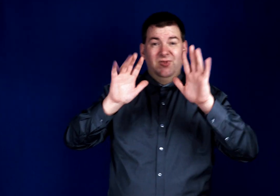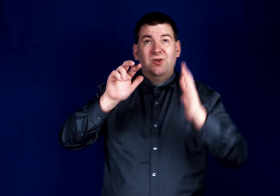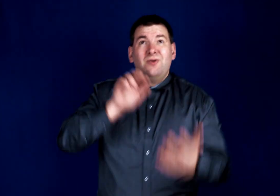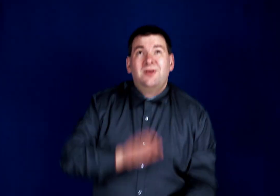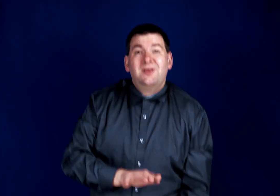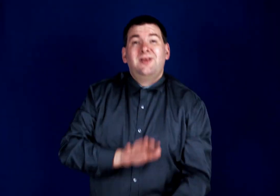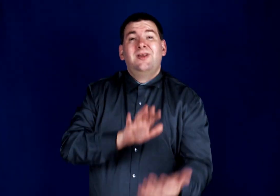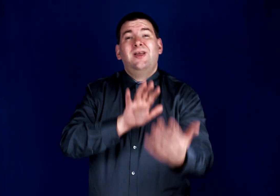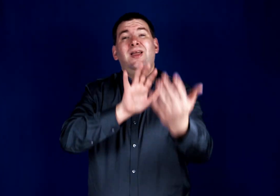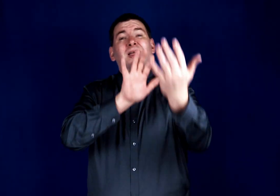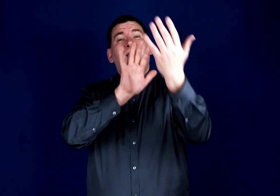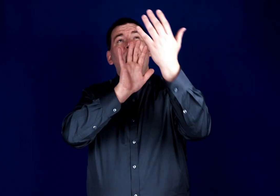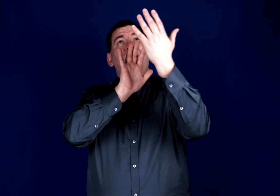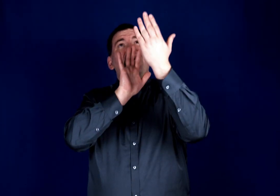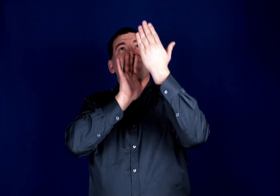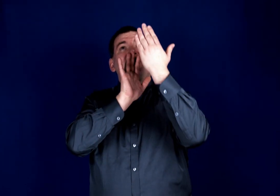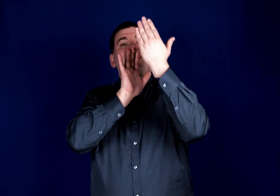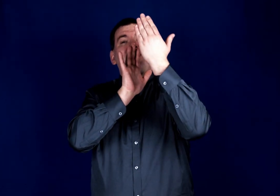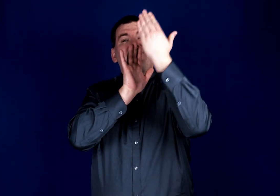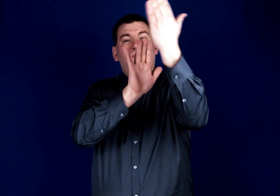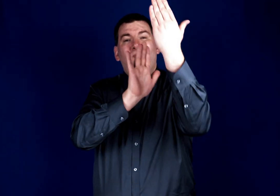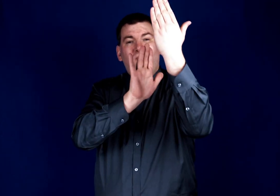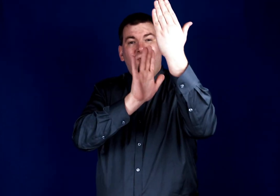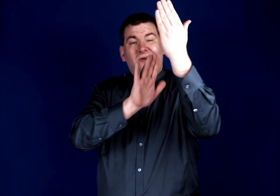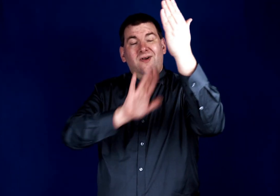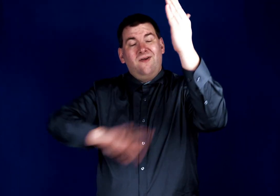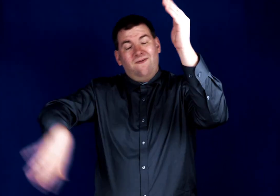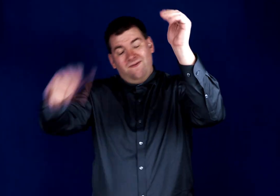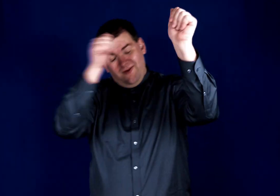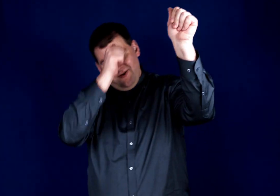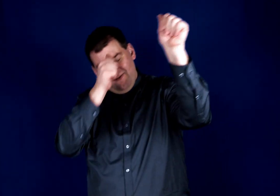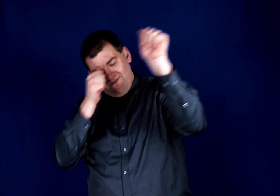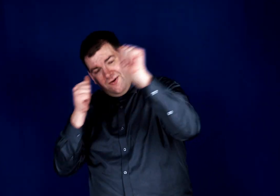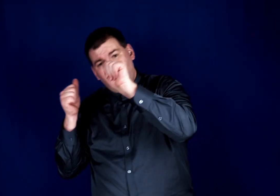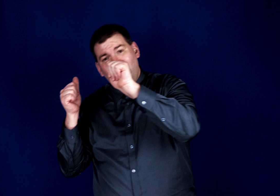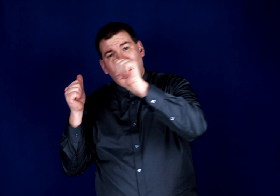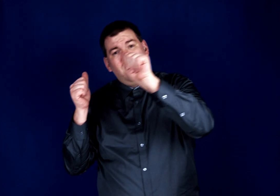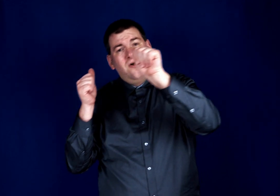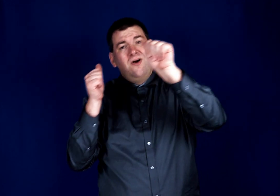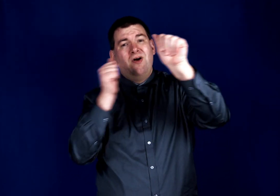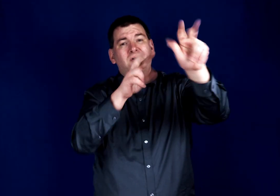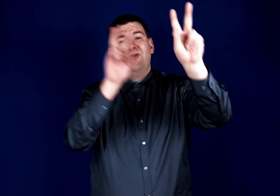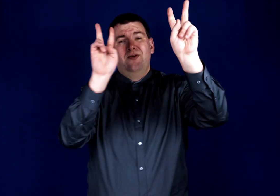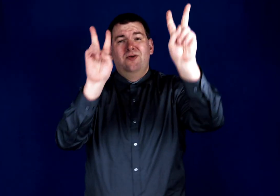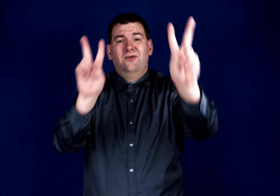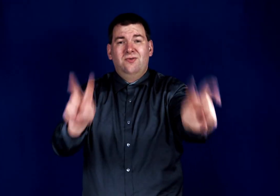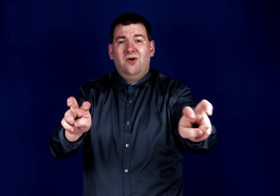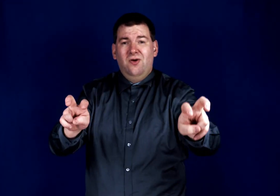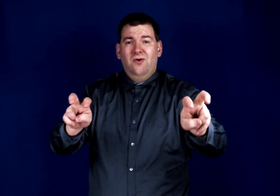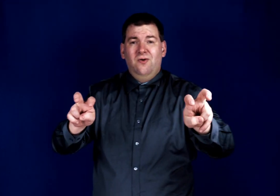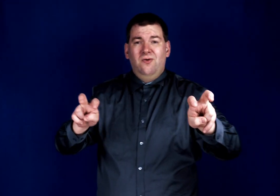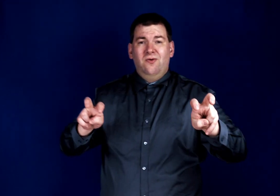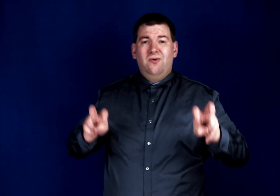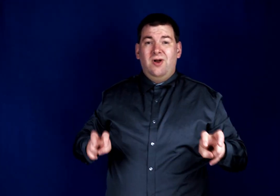To stand before the Father's throne